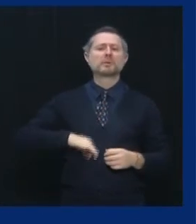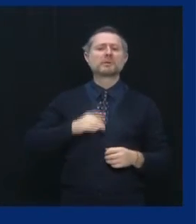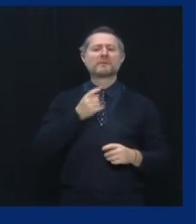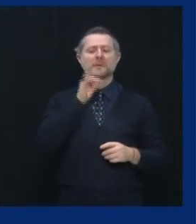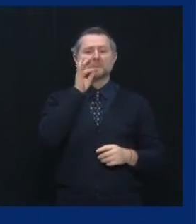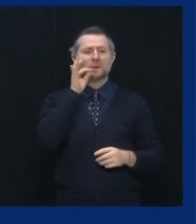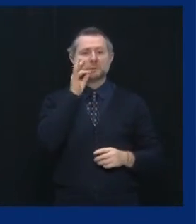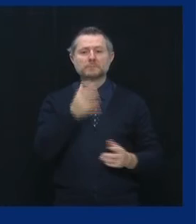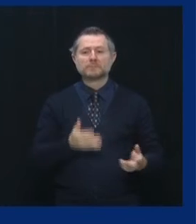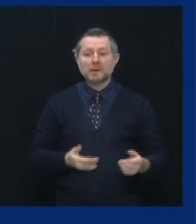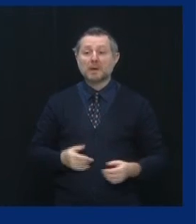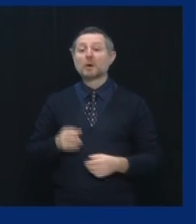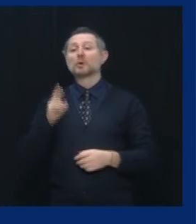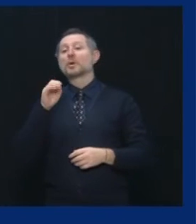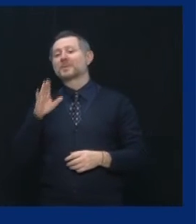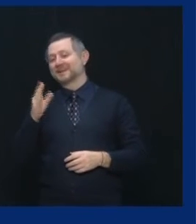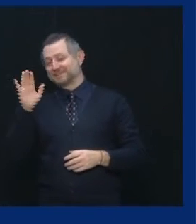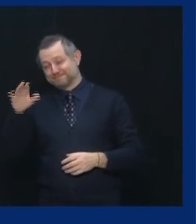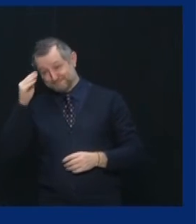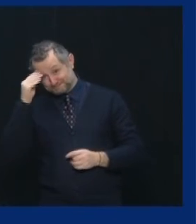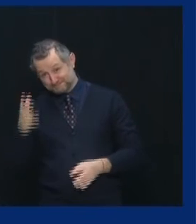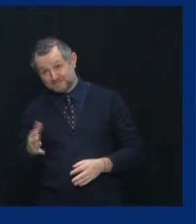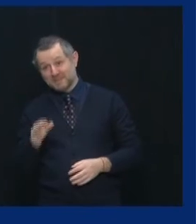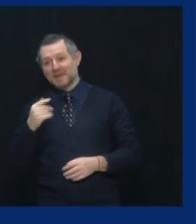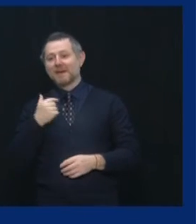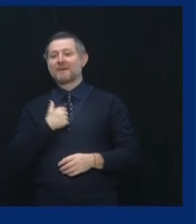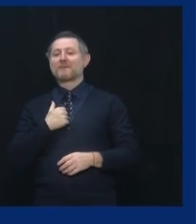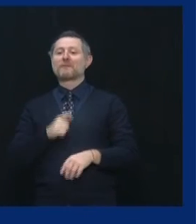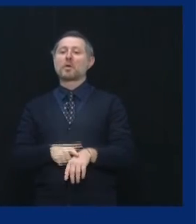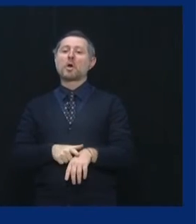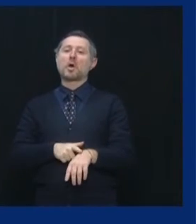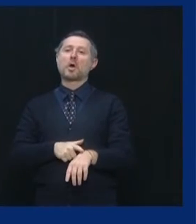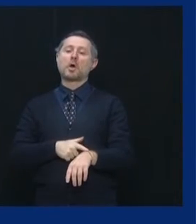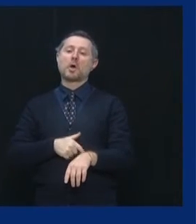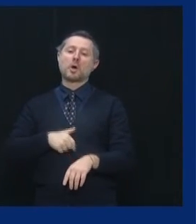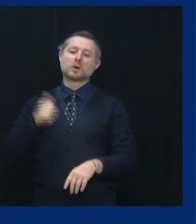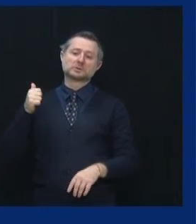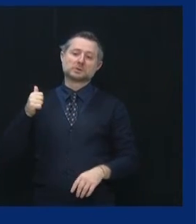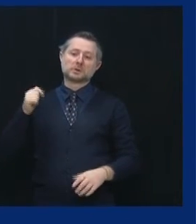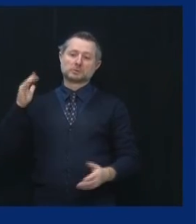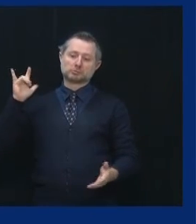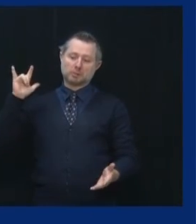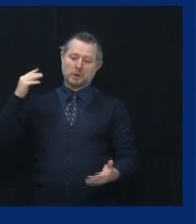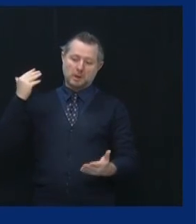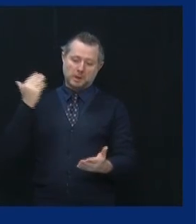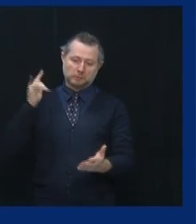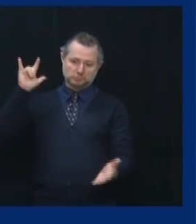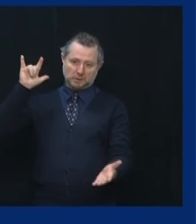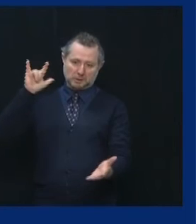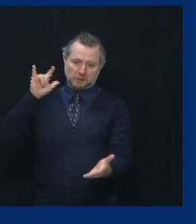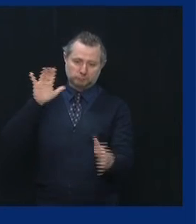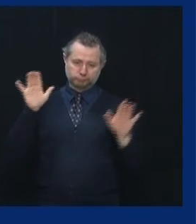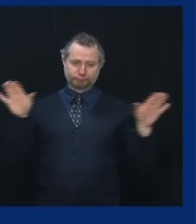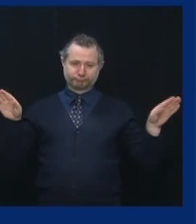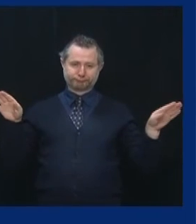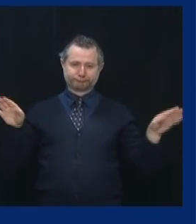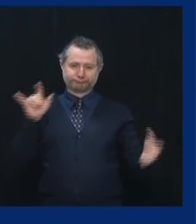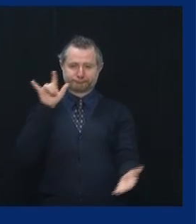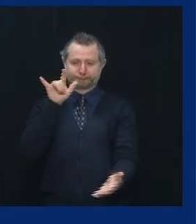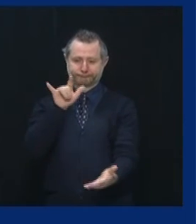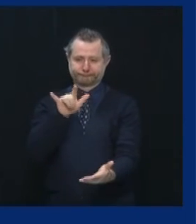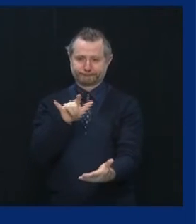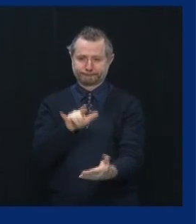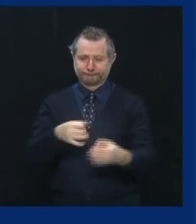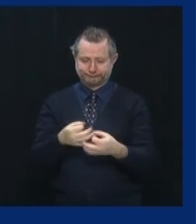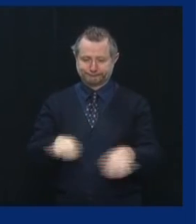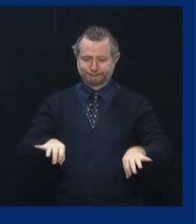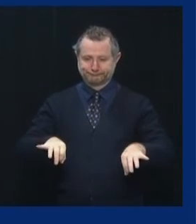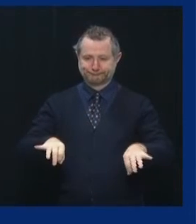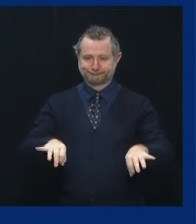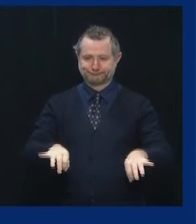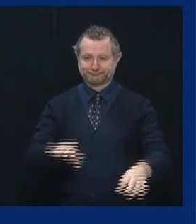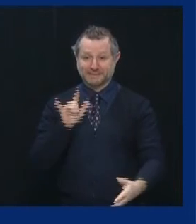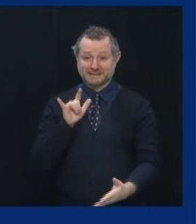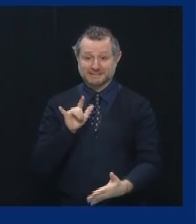HOW MUCH DO WE THINK RAISE F